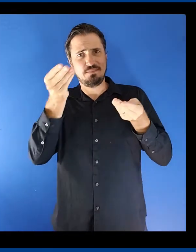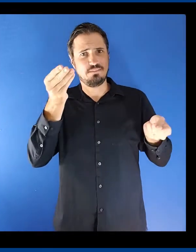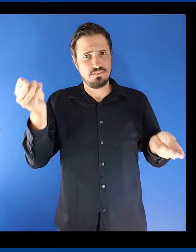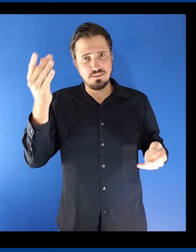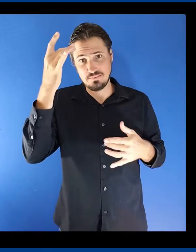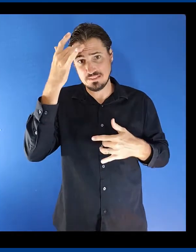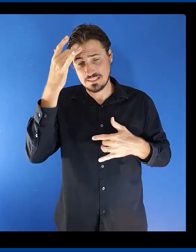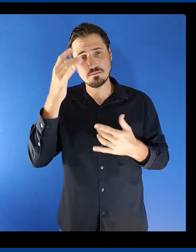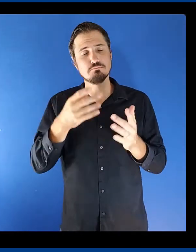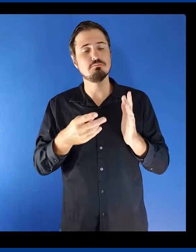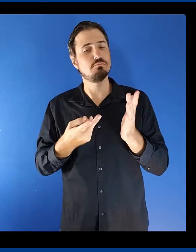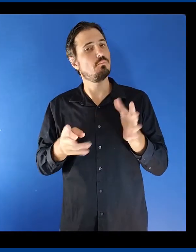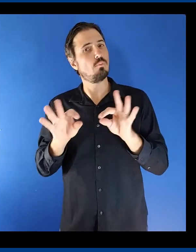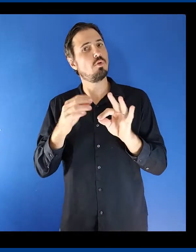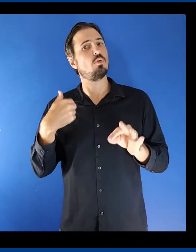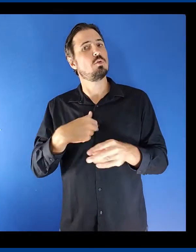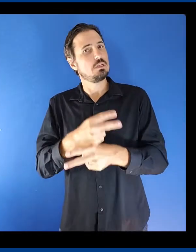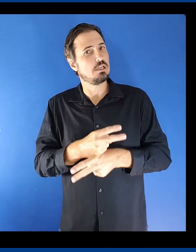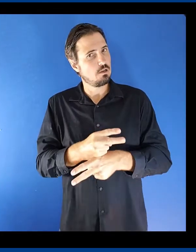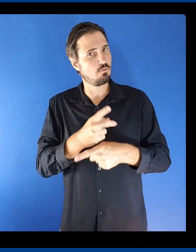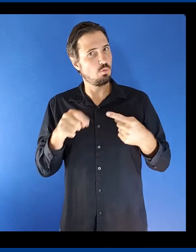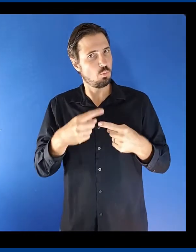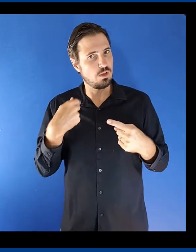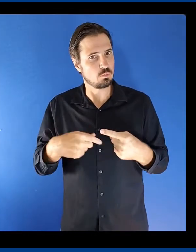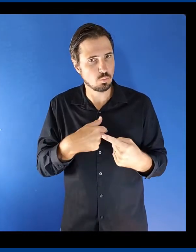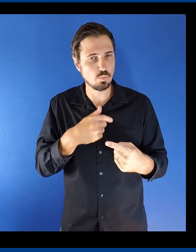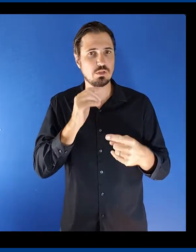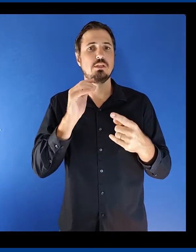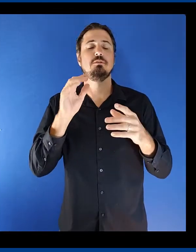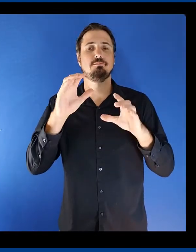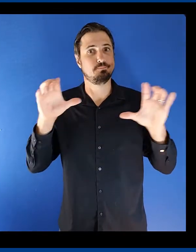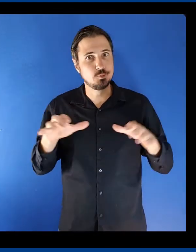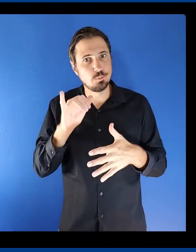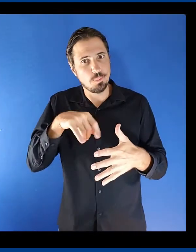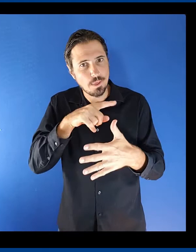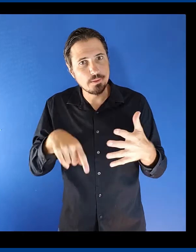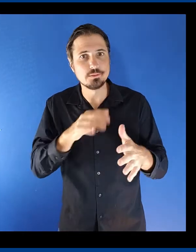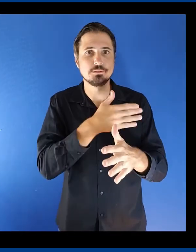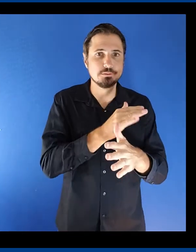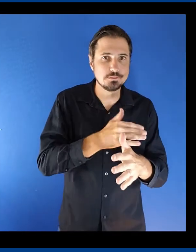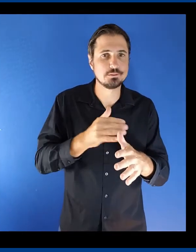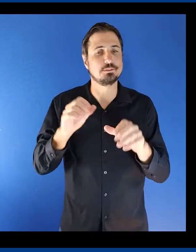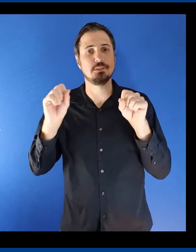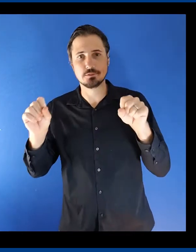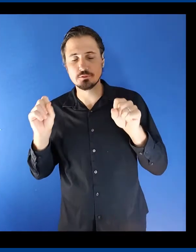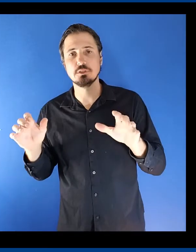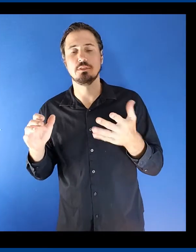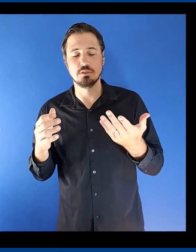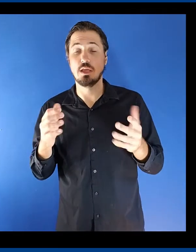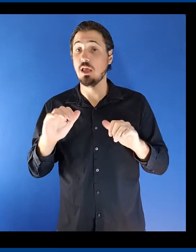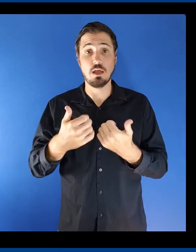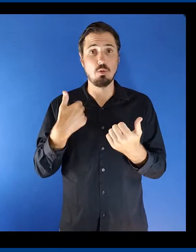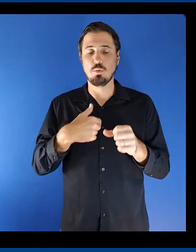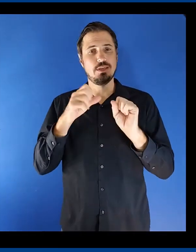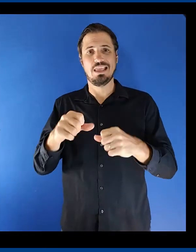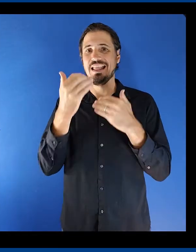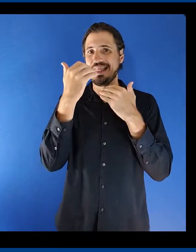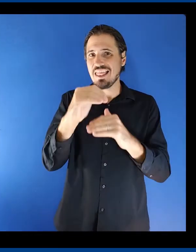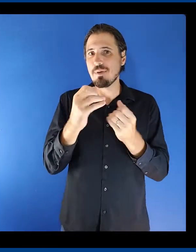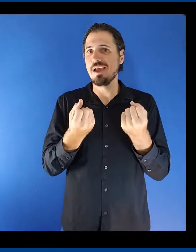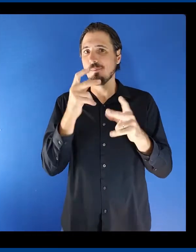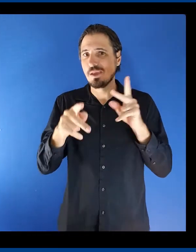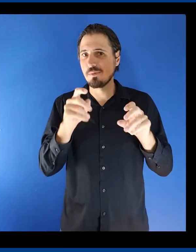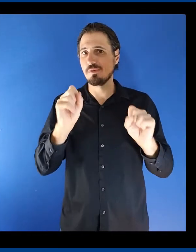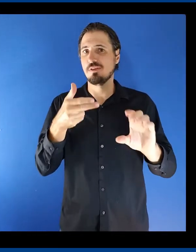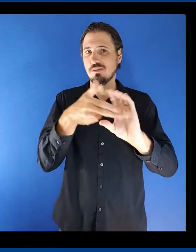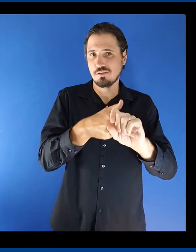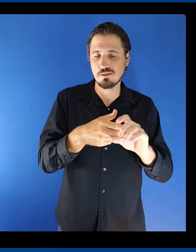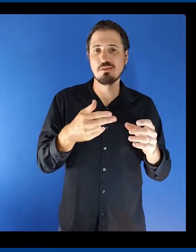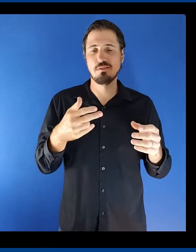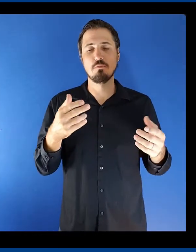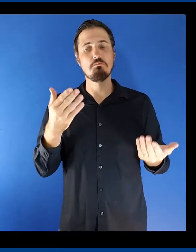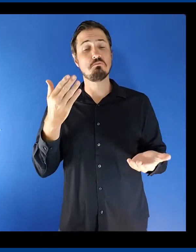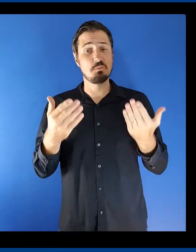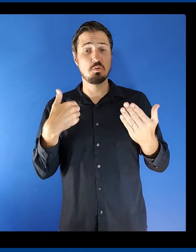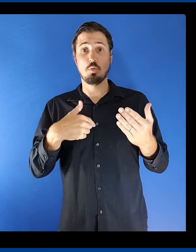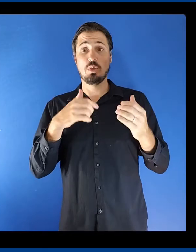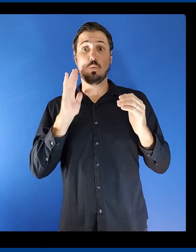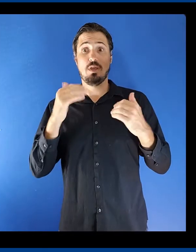engaging in these activities, such as limiting the number of people participating in the activity, and creating additional physical distance between those individuals.